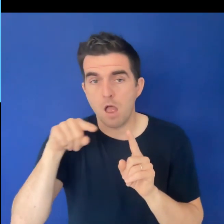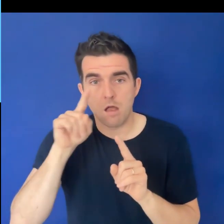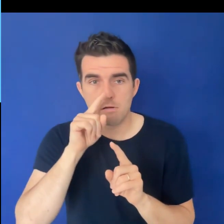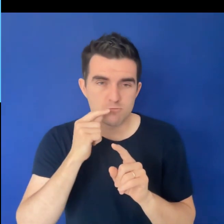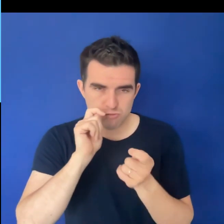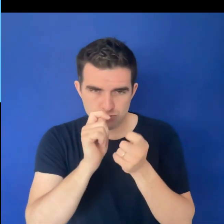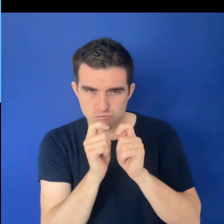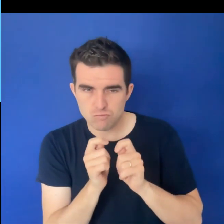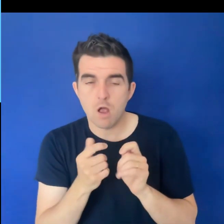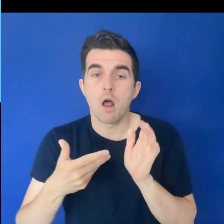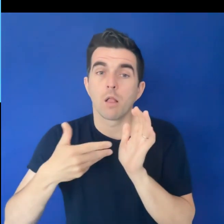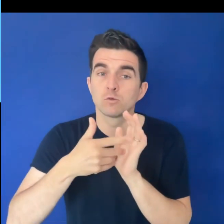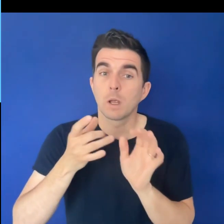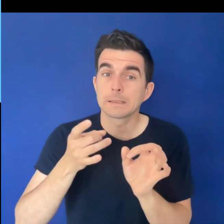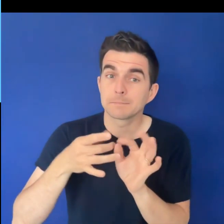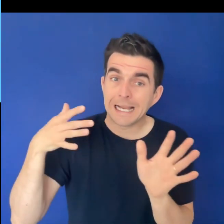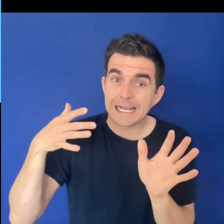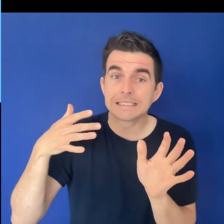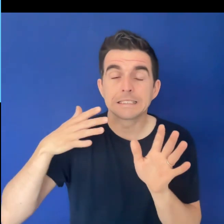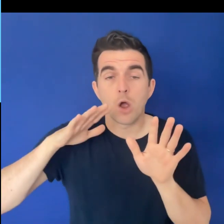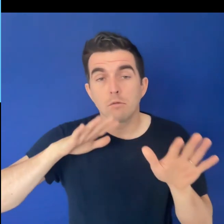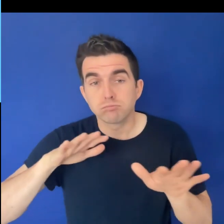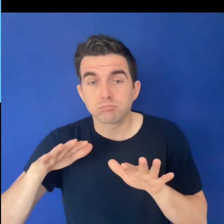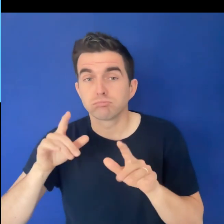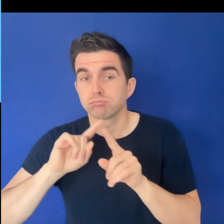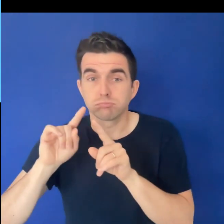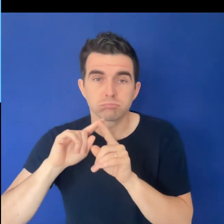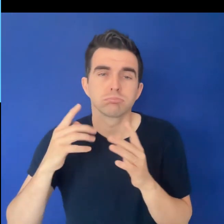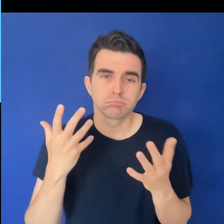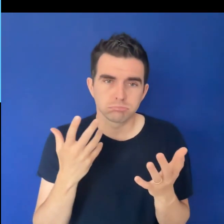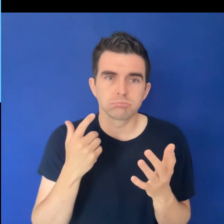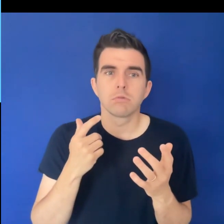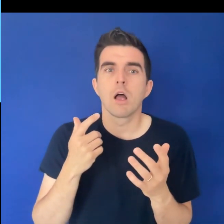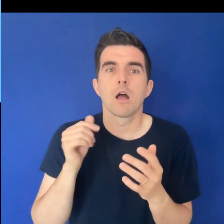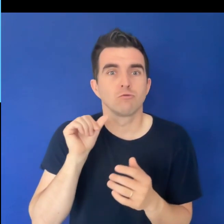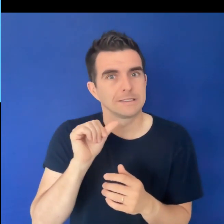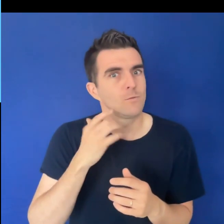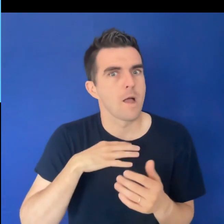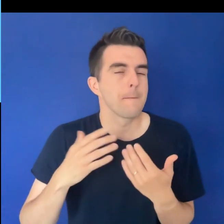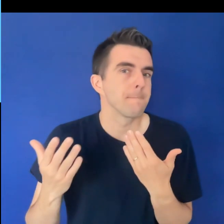plus text speed settings and more. But of course we want to do *even more*,